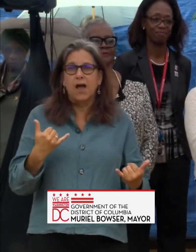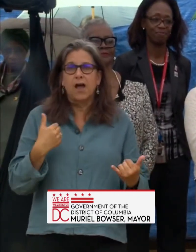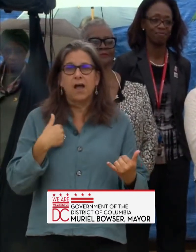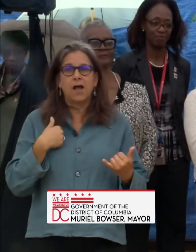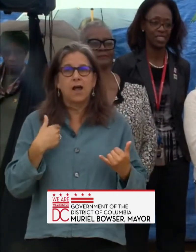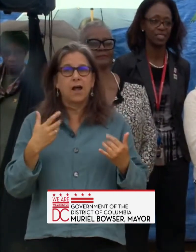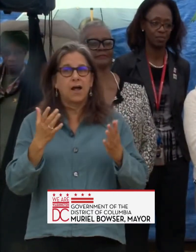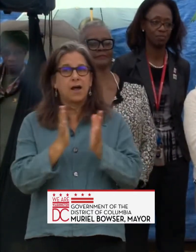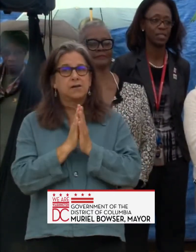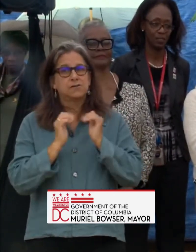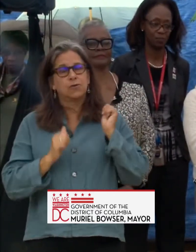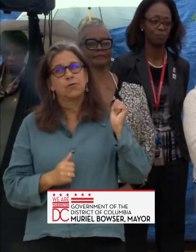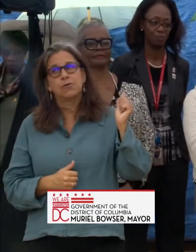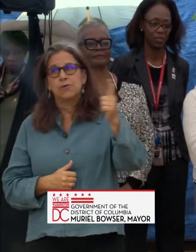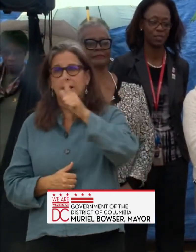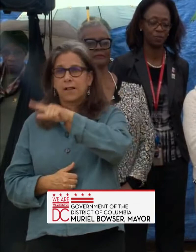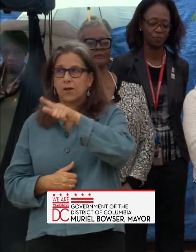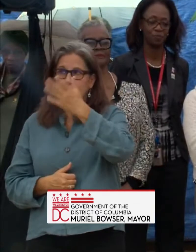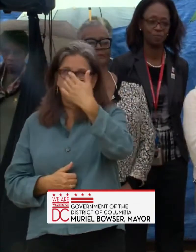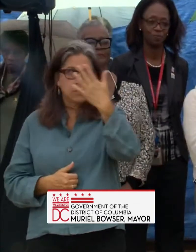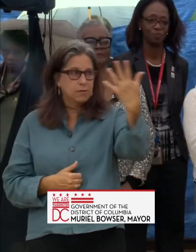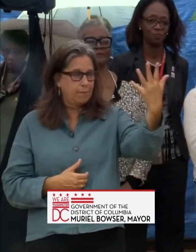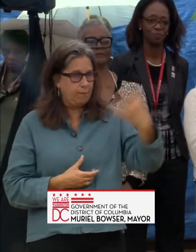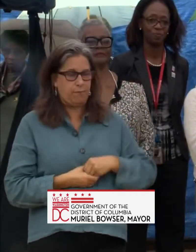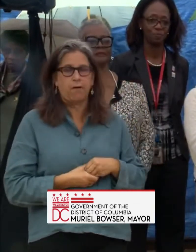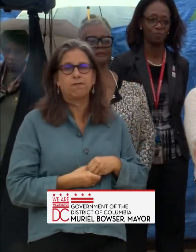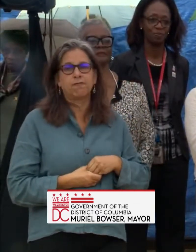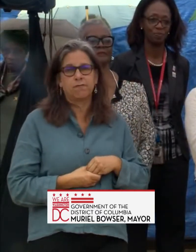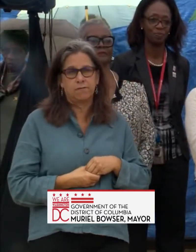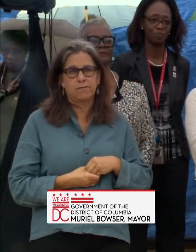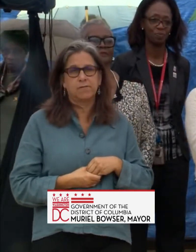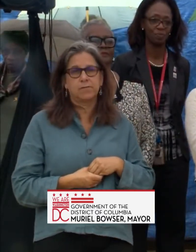YOU SEEMED TO GET CHOKED UP WHEN YOU WERE TALKING ABOUT RELISHA RUDD.